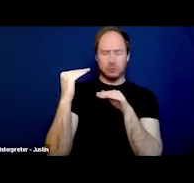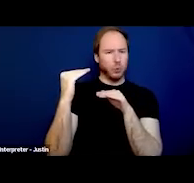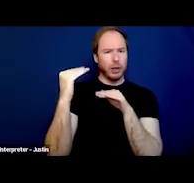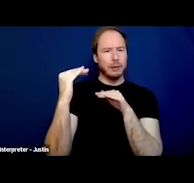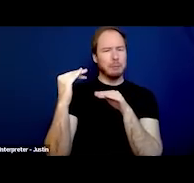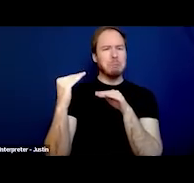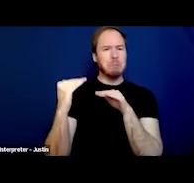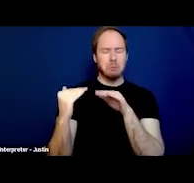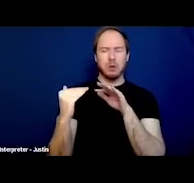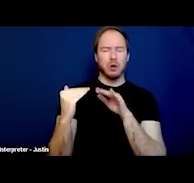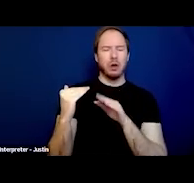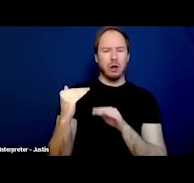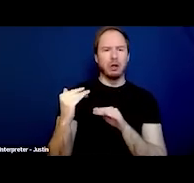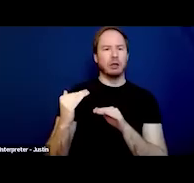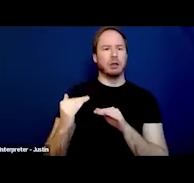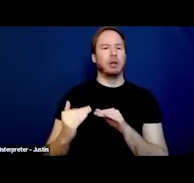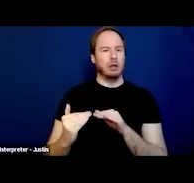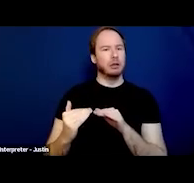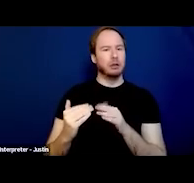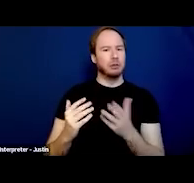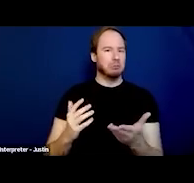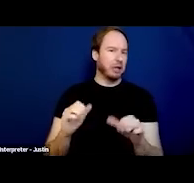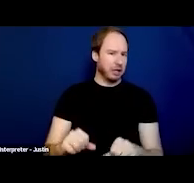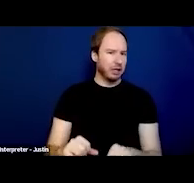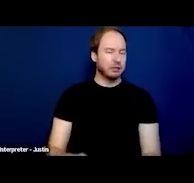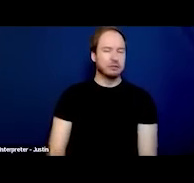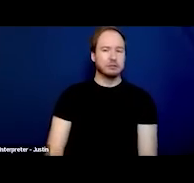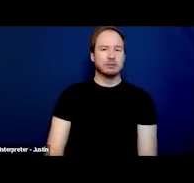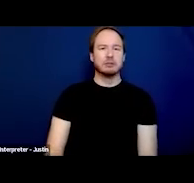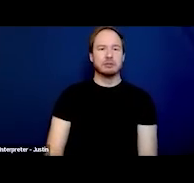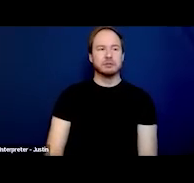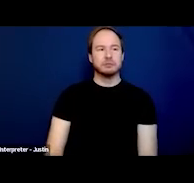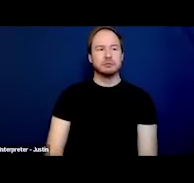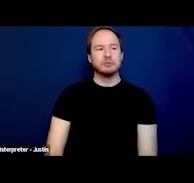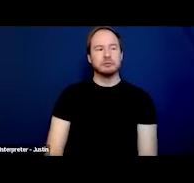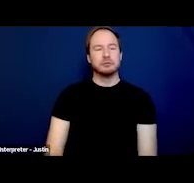and it's likely to de escalate a bit just in and of itself. Expressing concern for the resident.